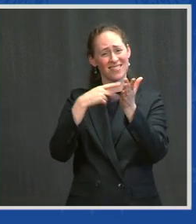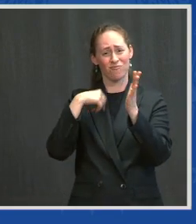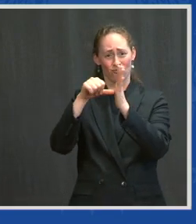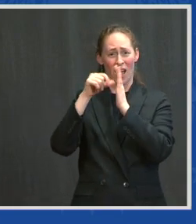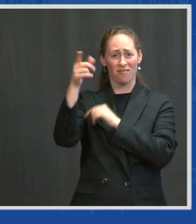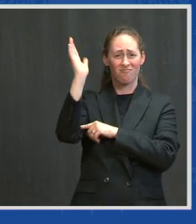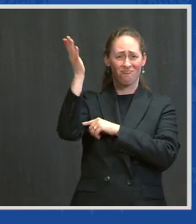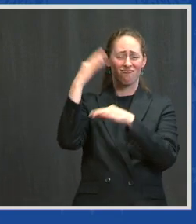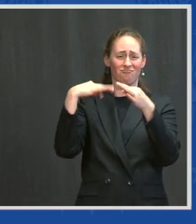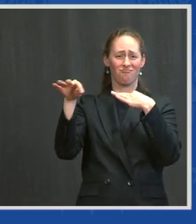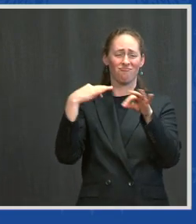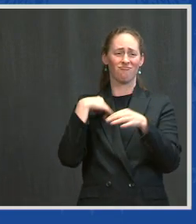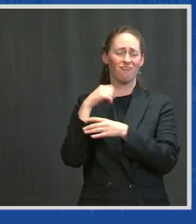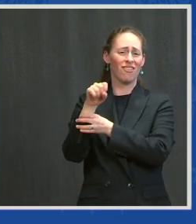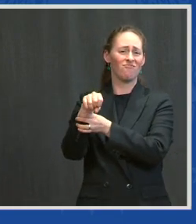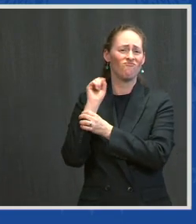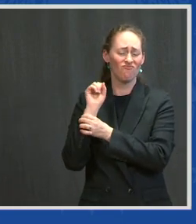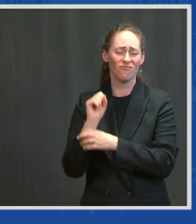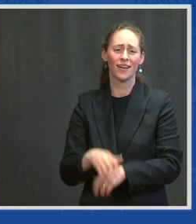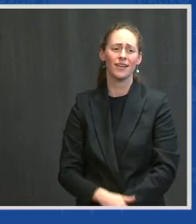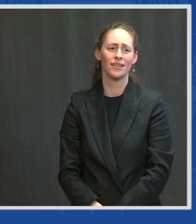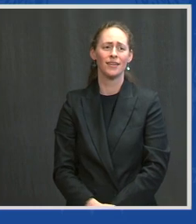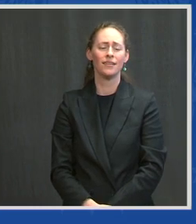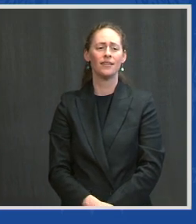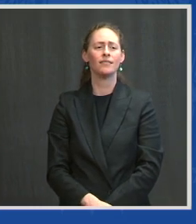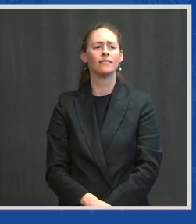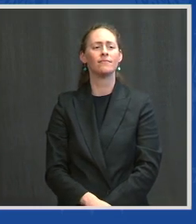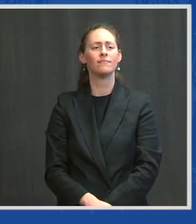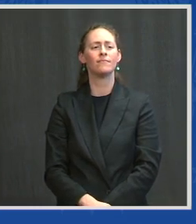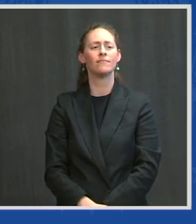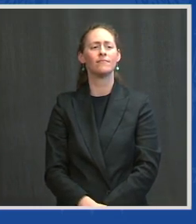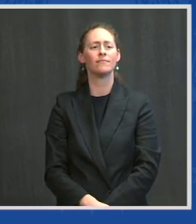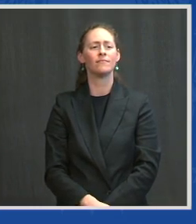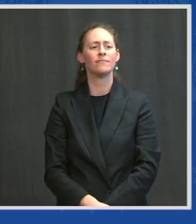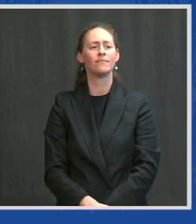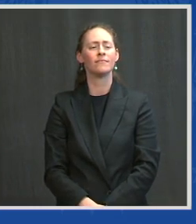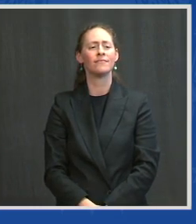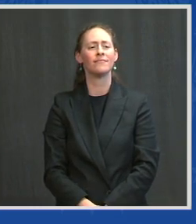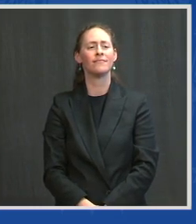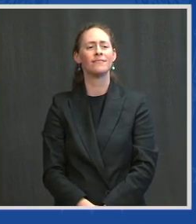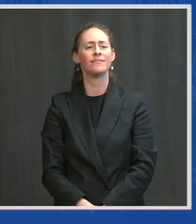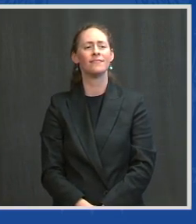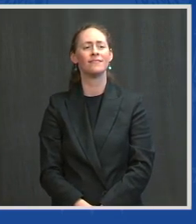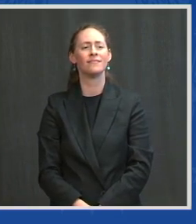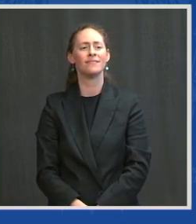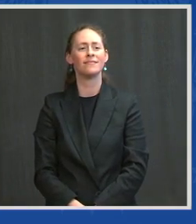And -- and DeVone Boggan from Richmond, California.